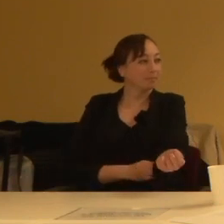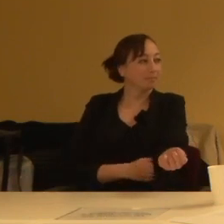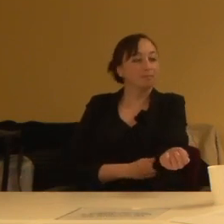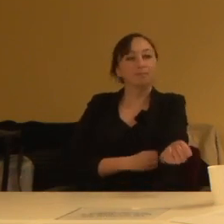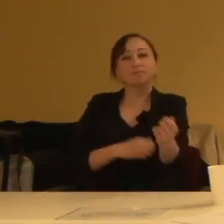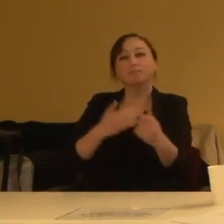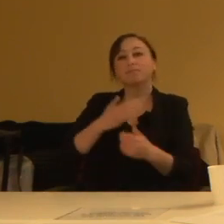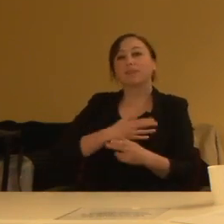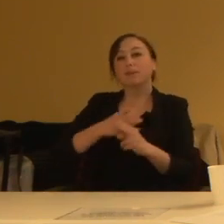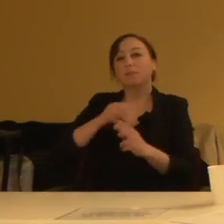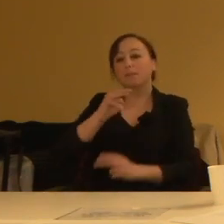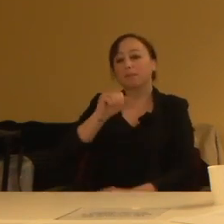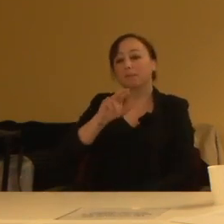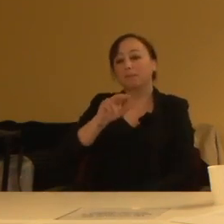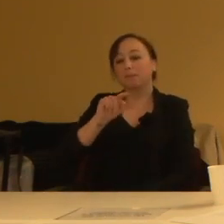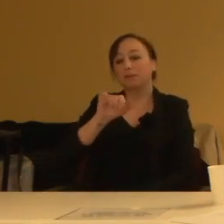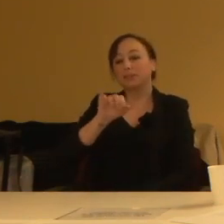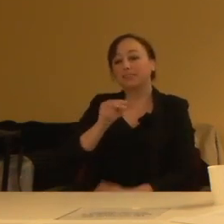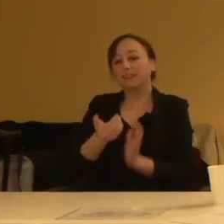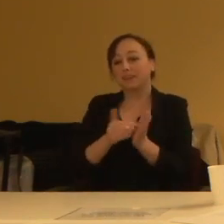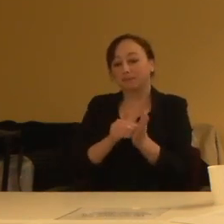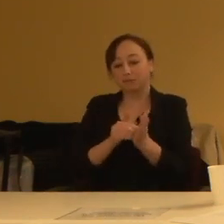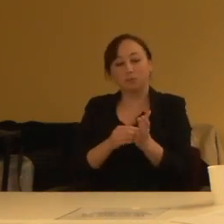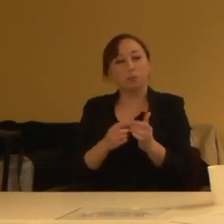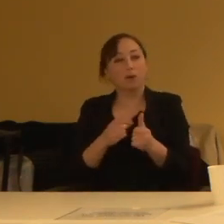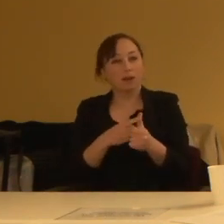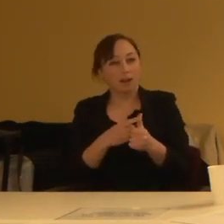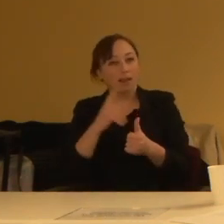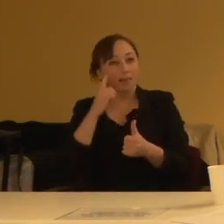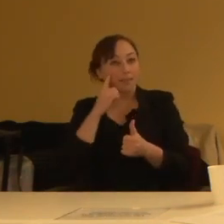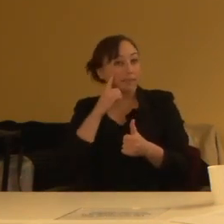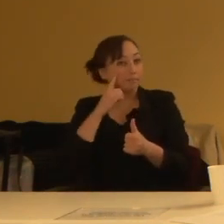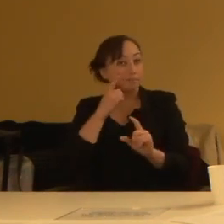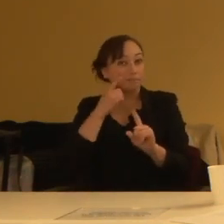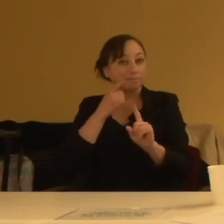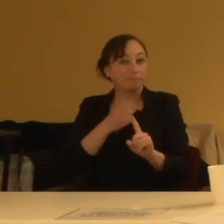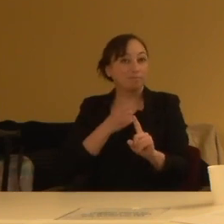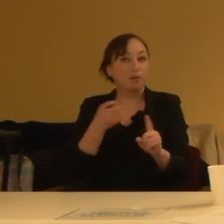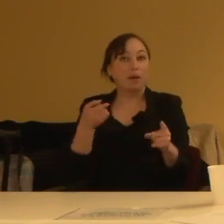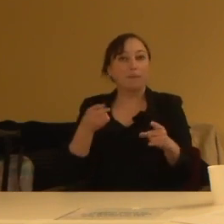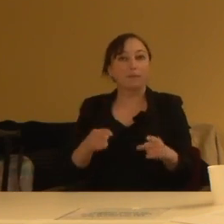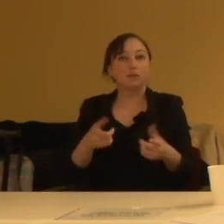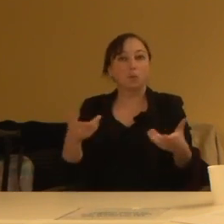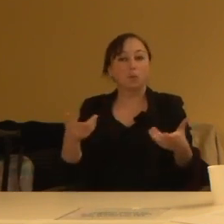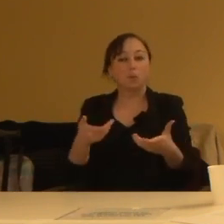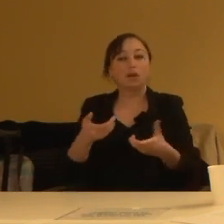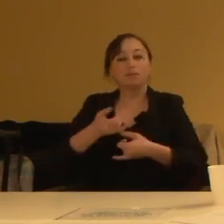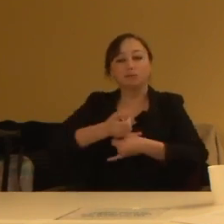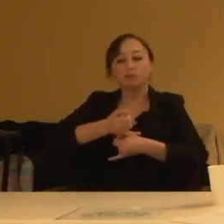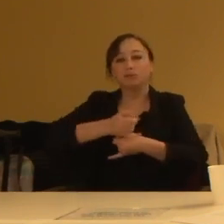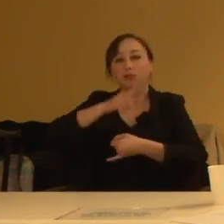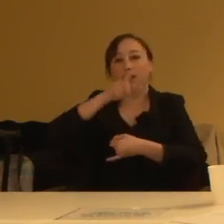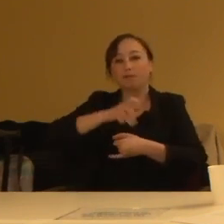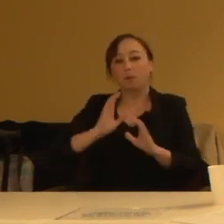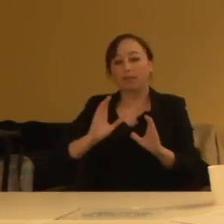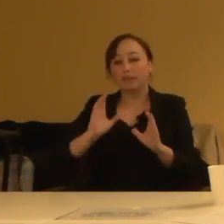This is Martine again. Okay, so one, I think the main thing that needs to happen is that institutions actually need to listen to their playwrights